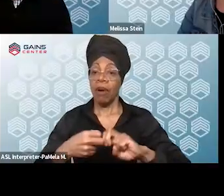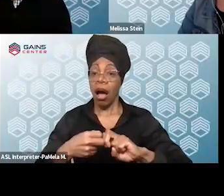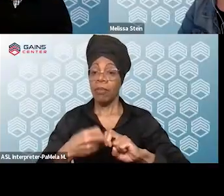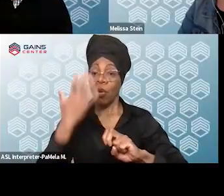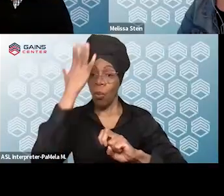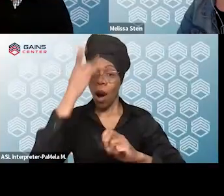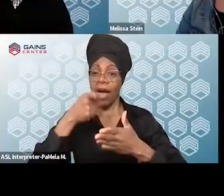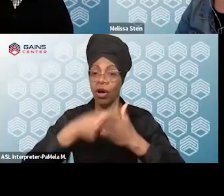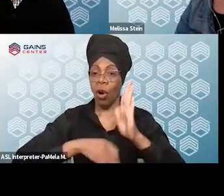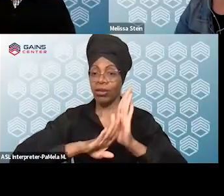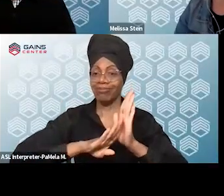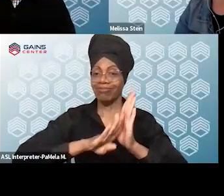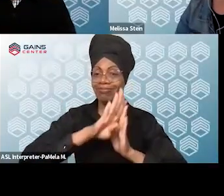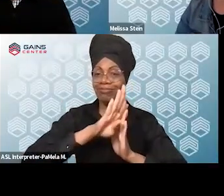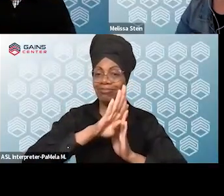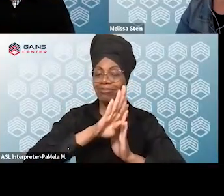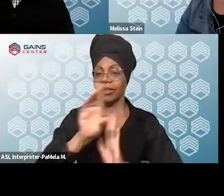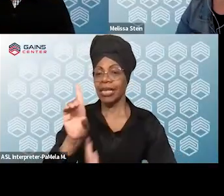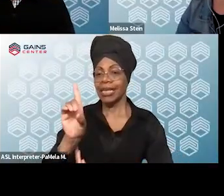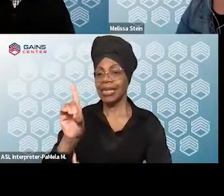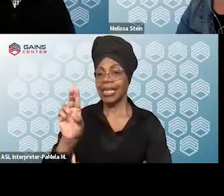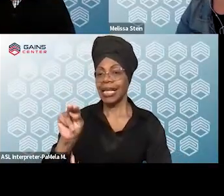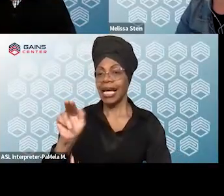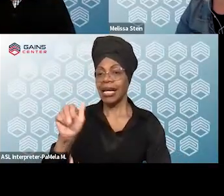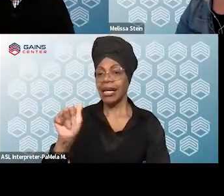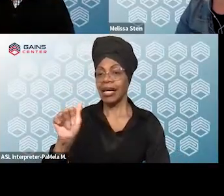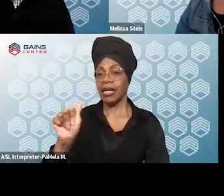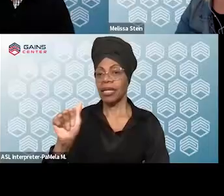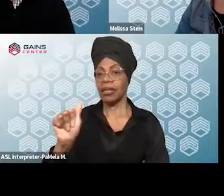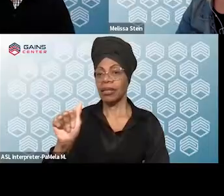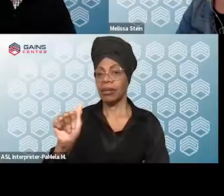is that DNA degradates very quickly in a urine sample.